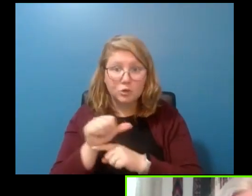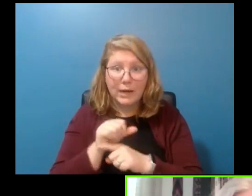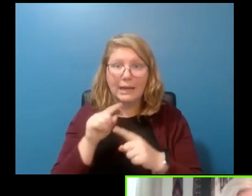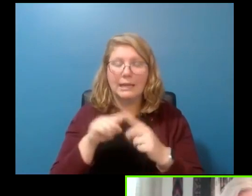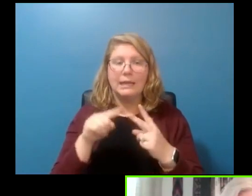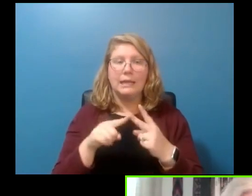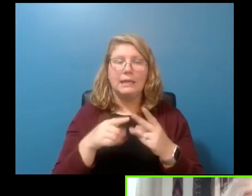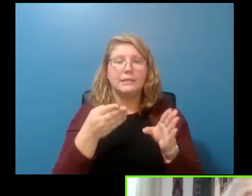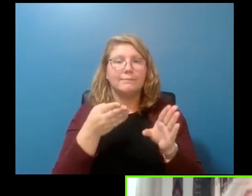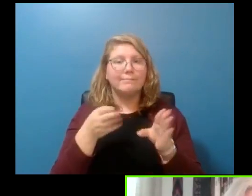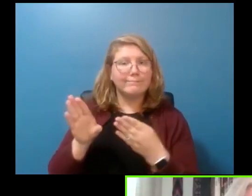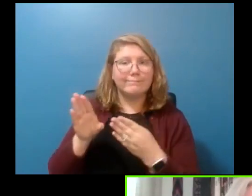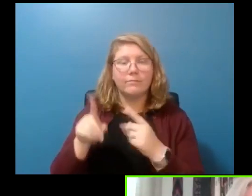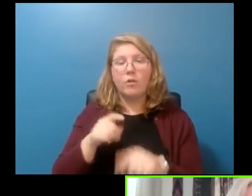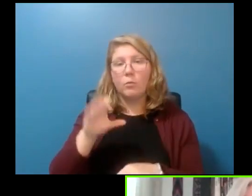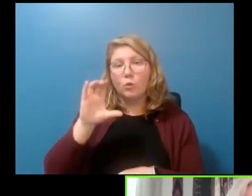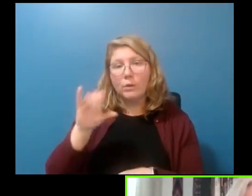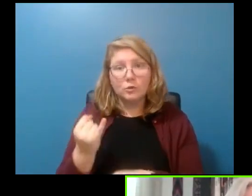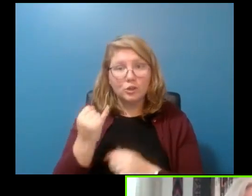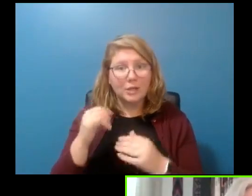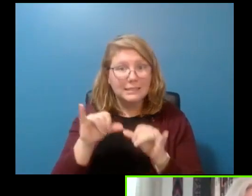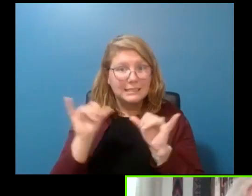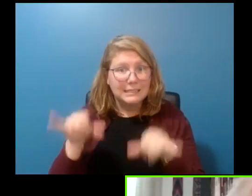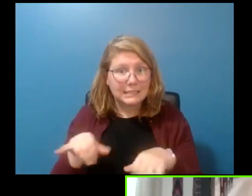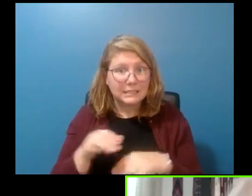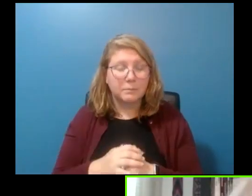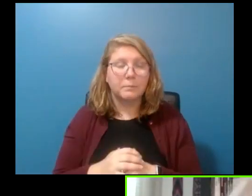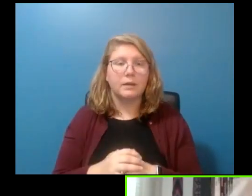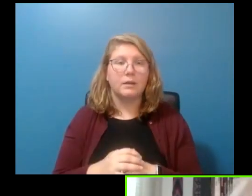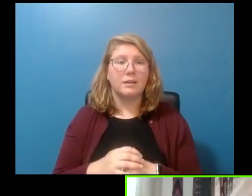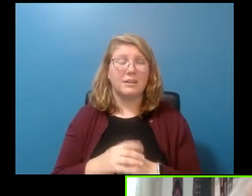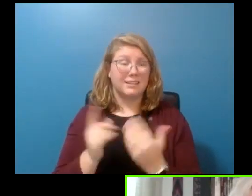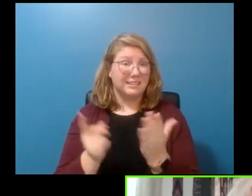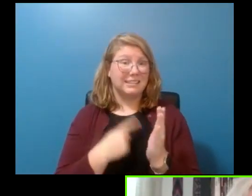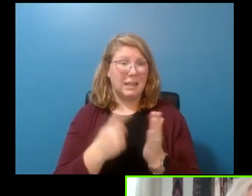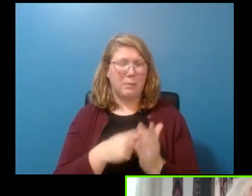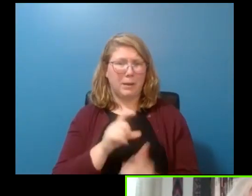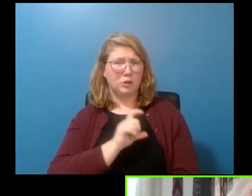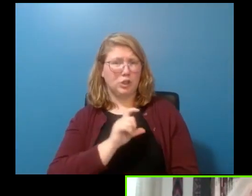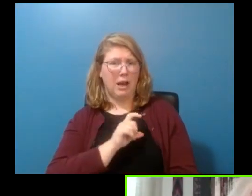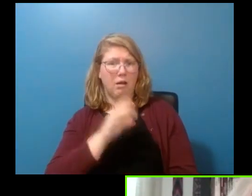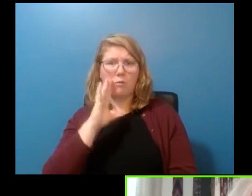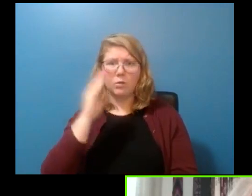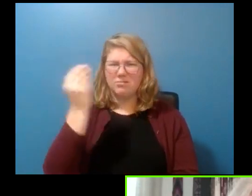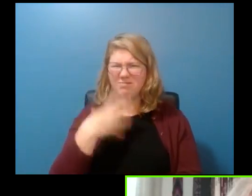voices, and that's way I volunteer as telling my story as a survivor for suicide. And life